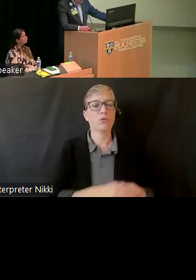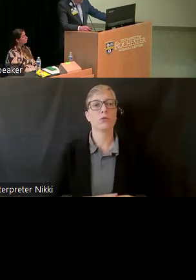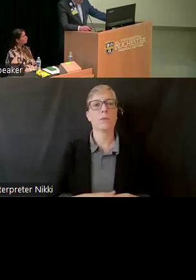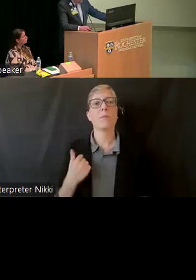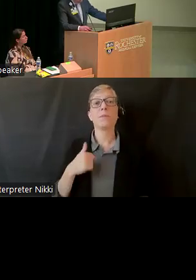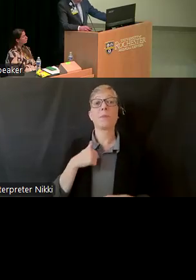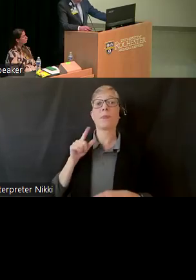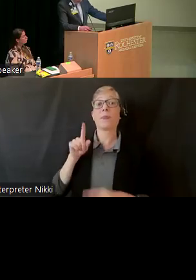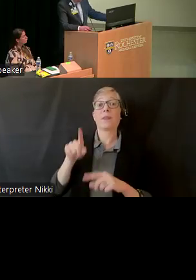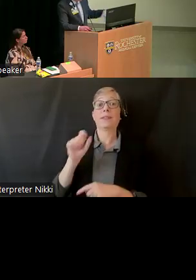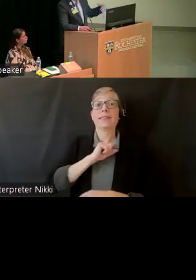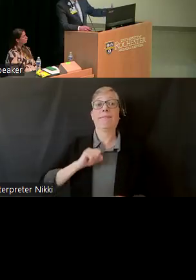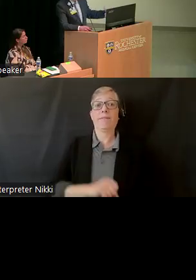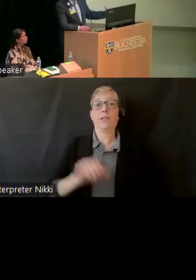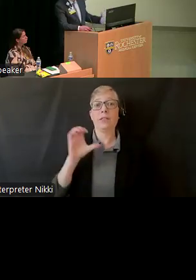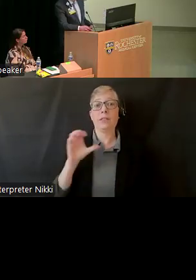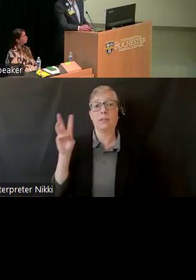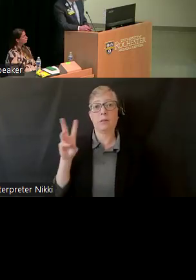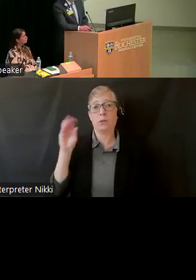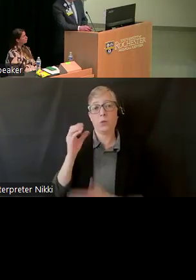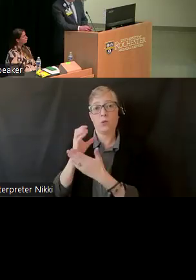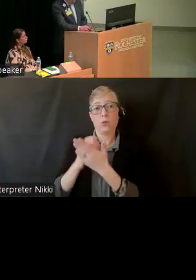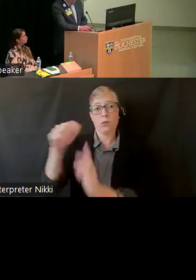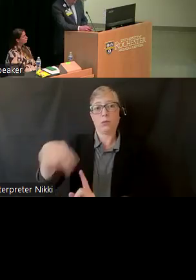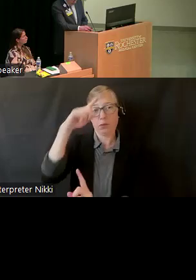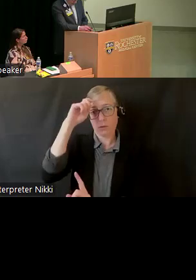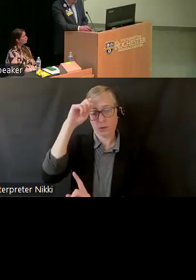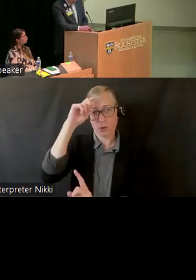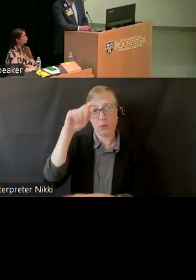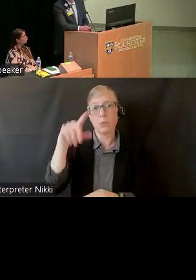summer which will solidify our access to that community of thought leaders and assist me in